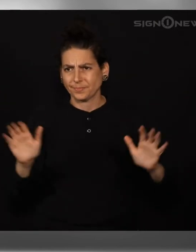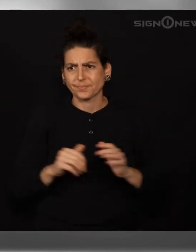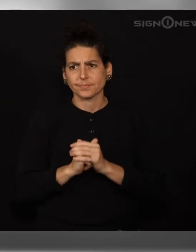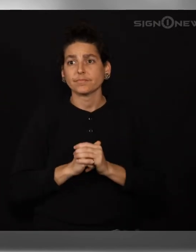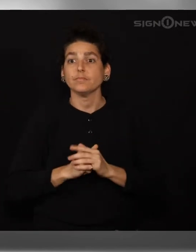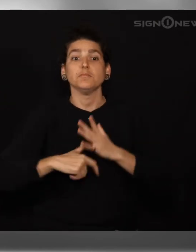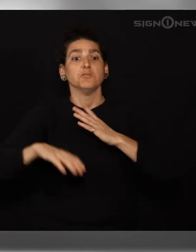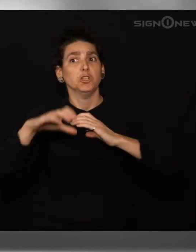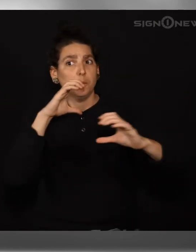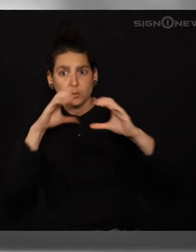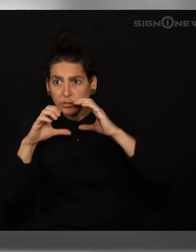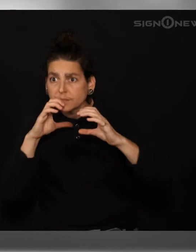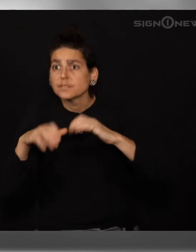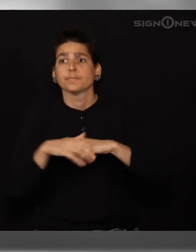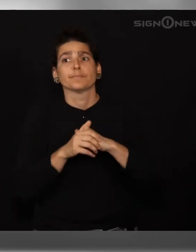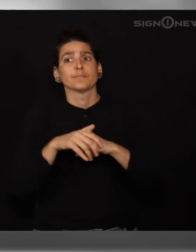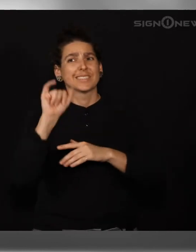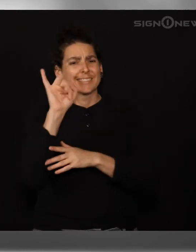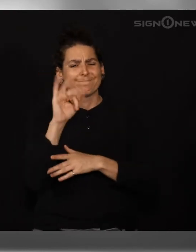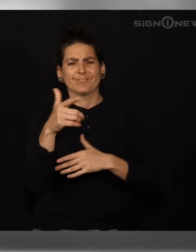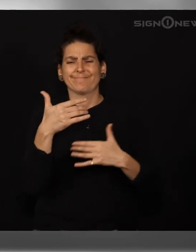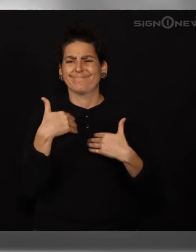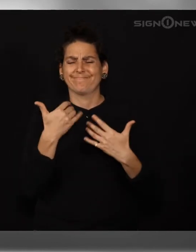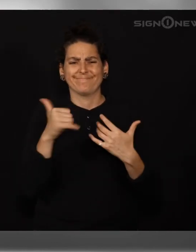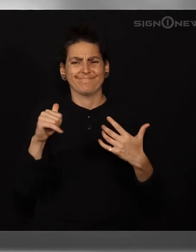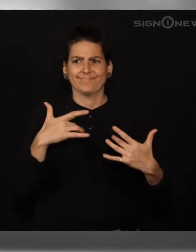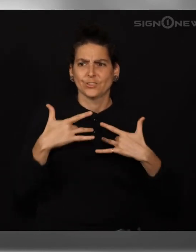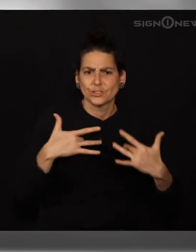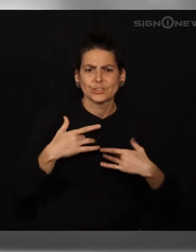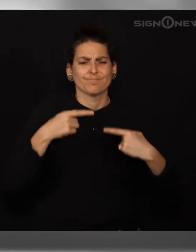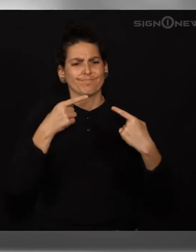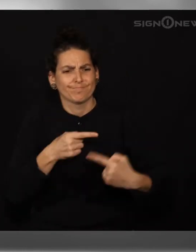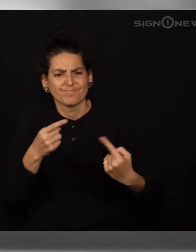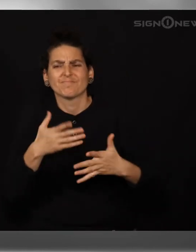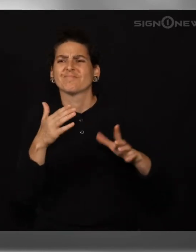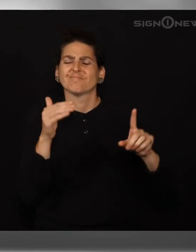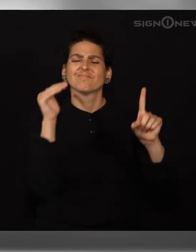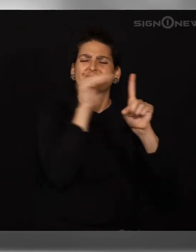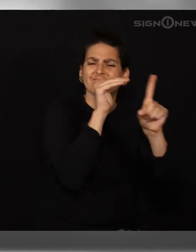If you have any trouble voting you can ask to speak to a poll worker or a poll supervisor